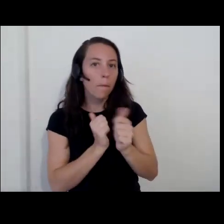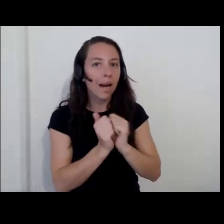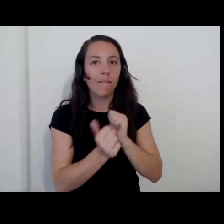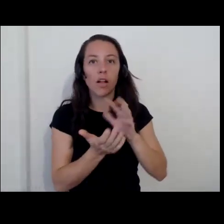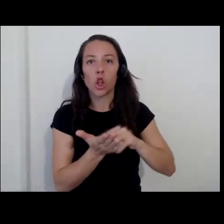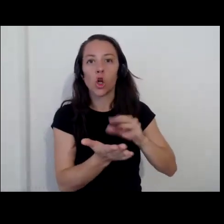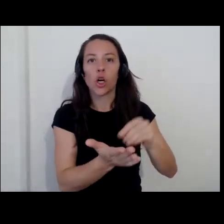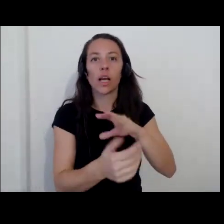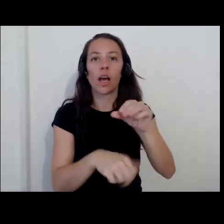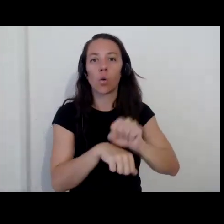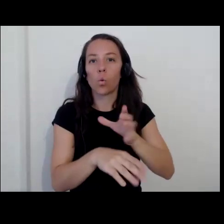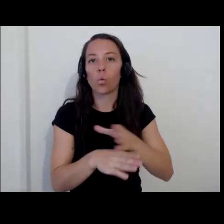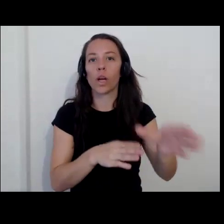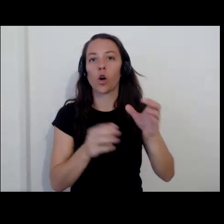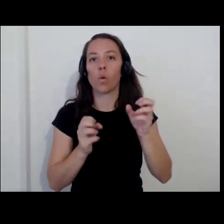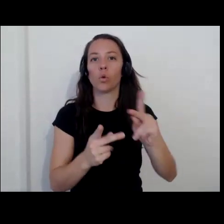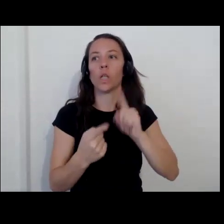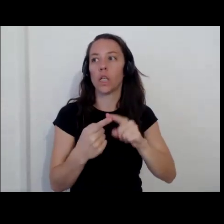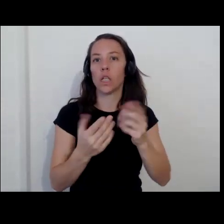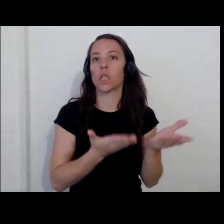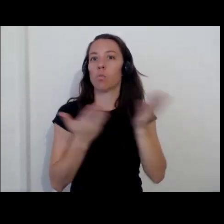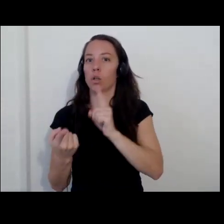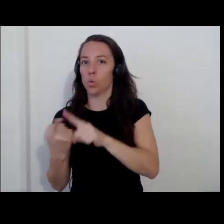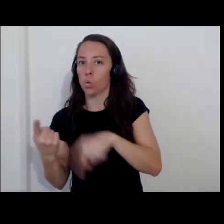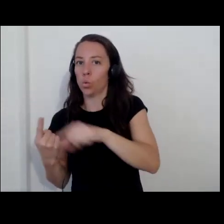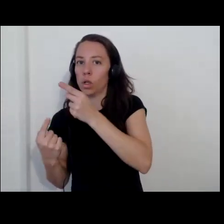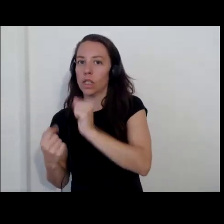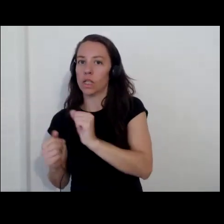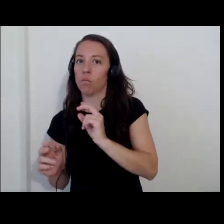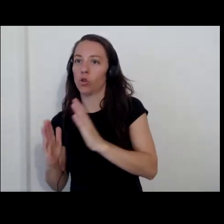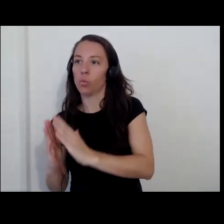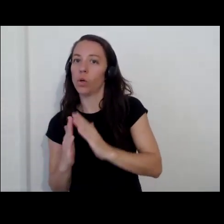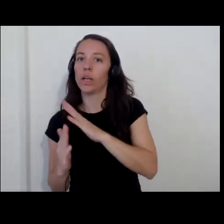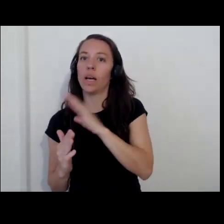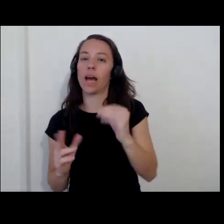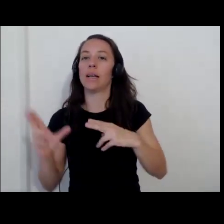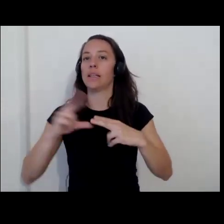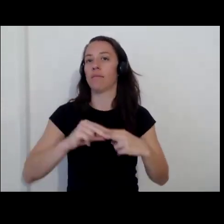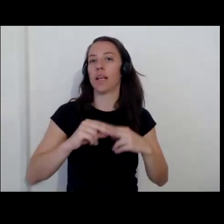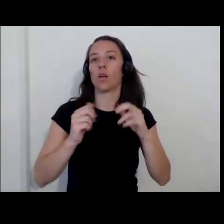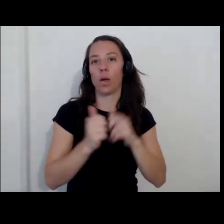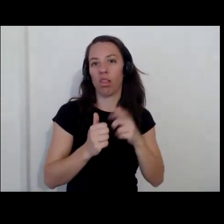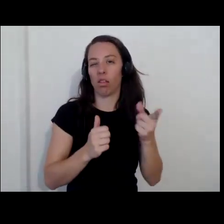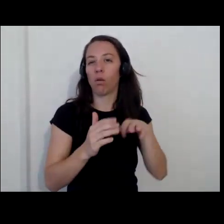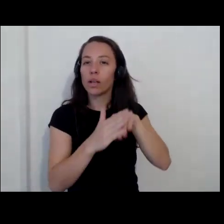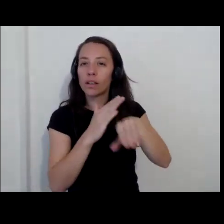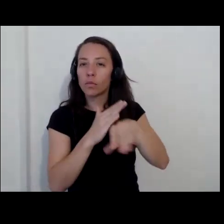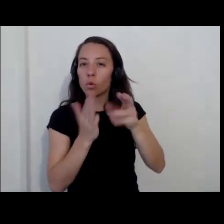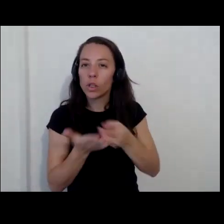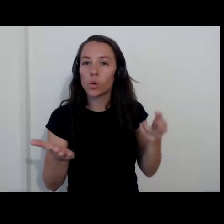community and dovetailing that with educational resources and with open roles in an accessible format.